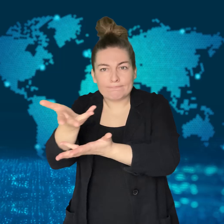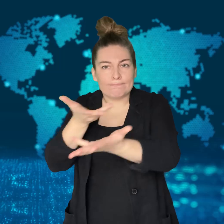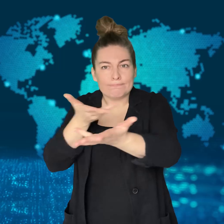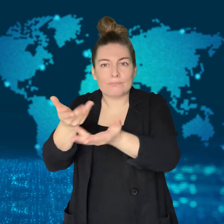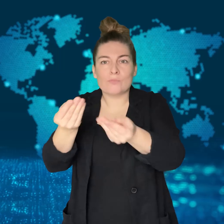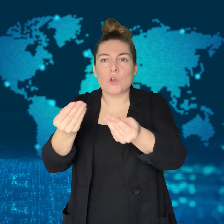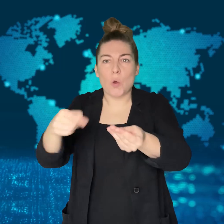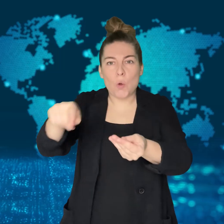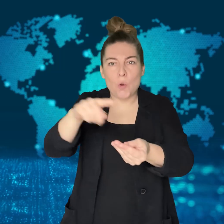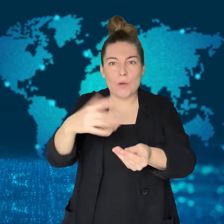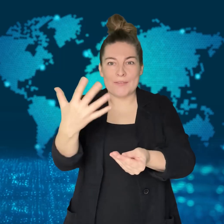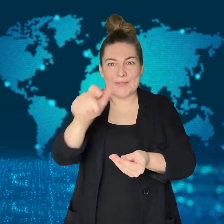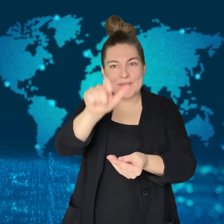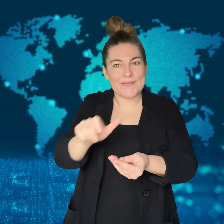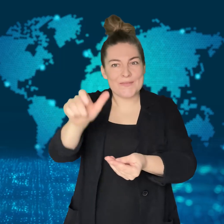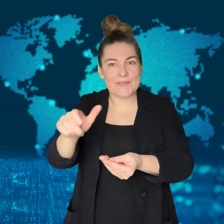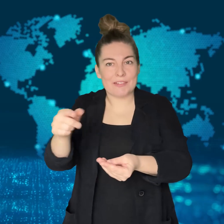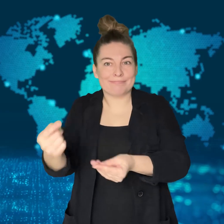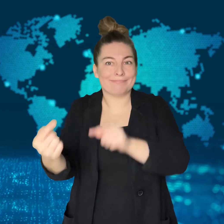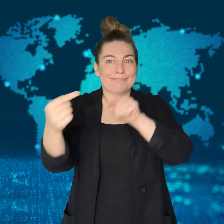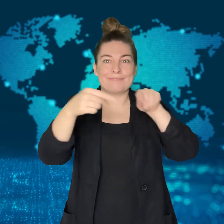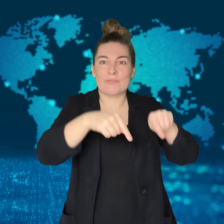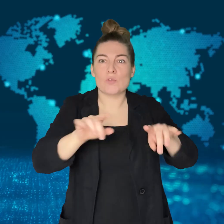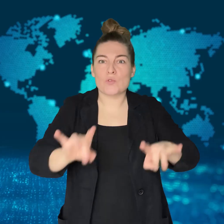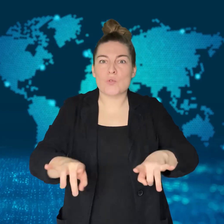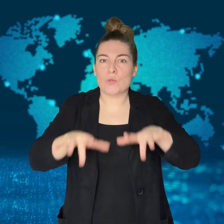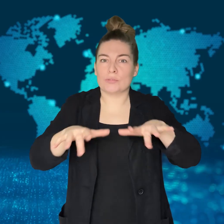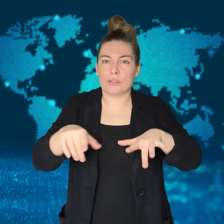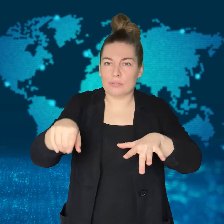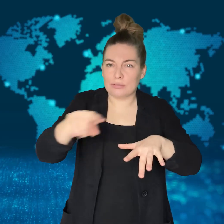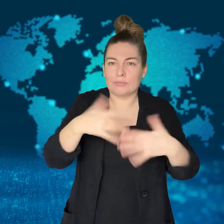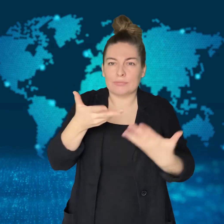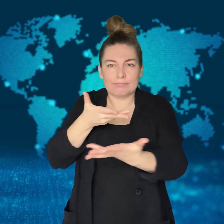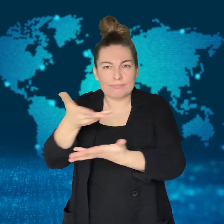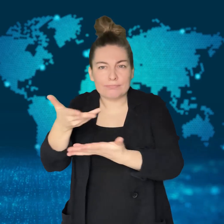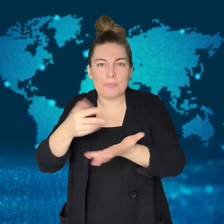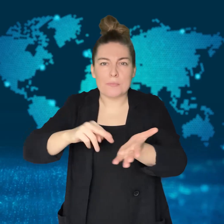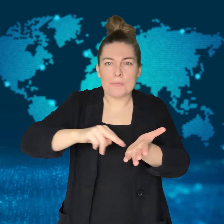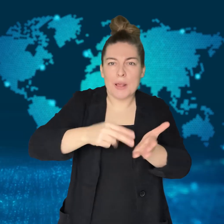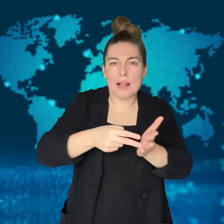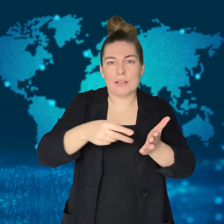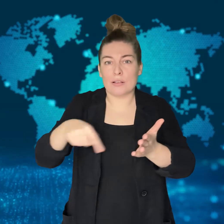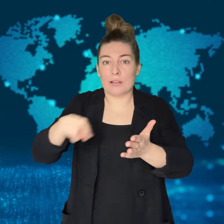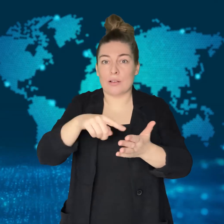The plans to return five people had been shrouded